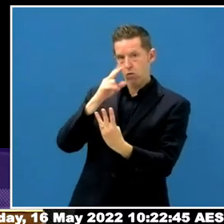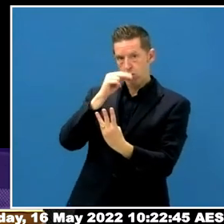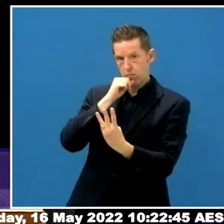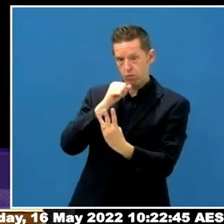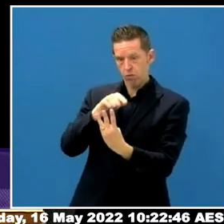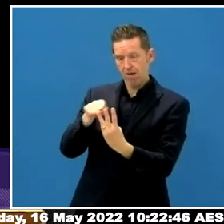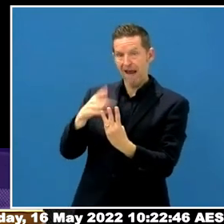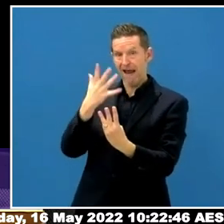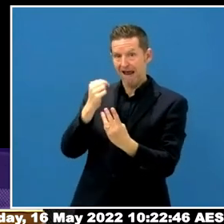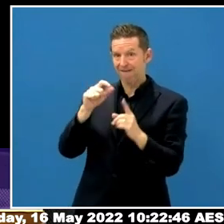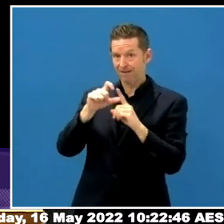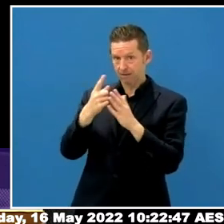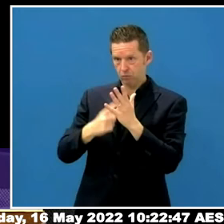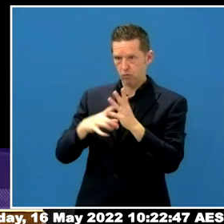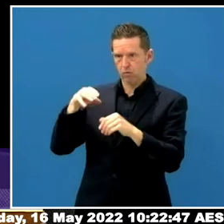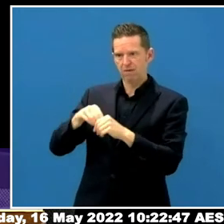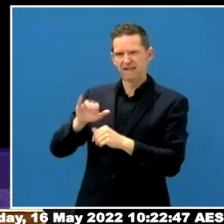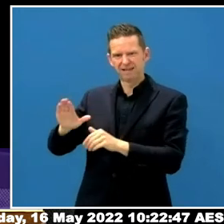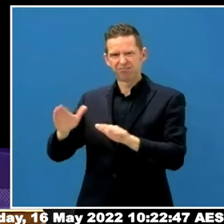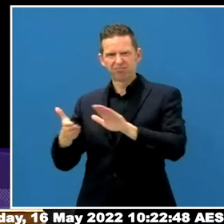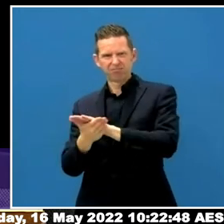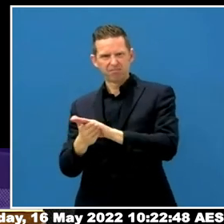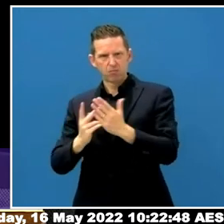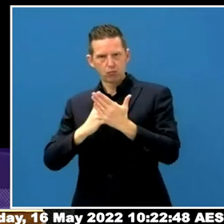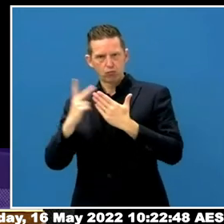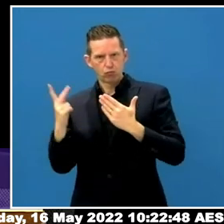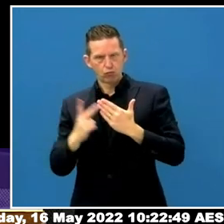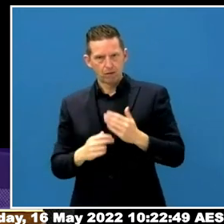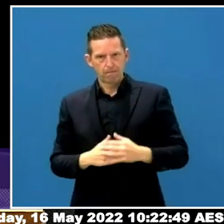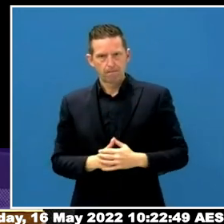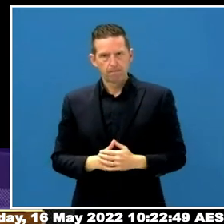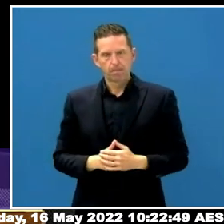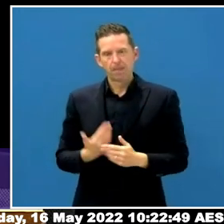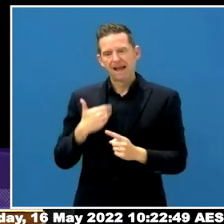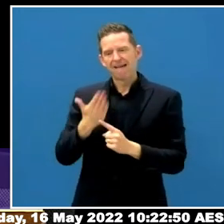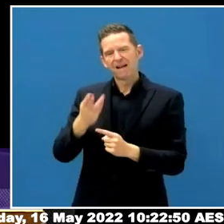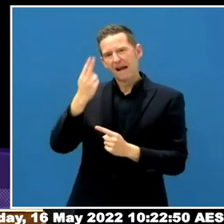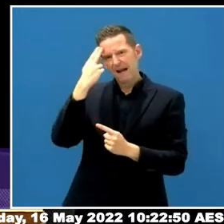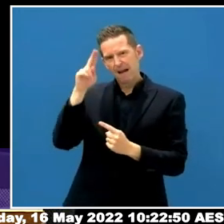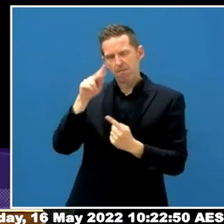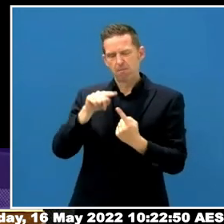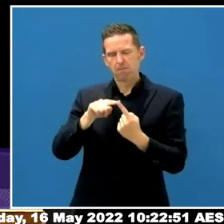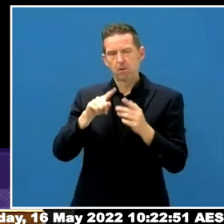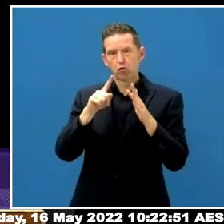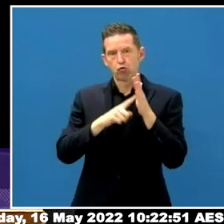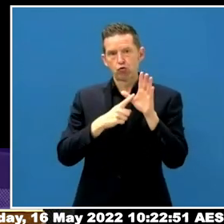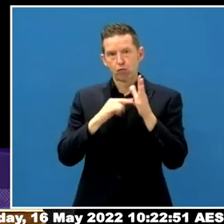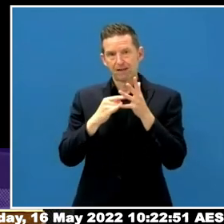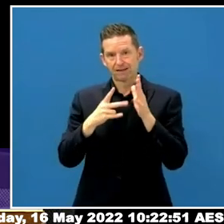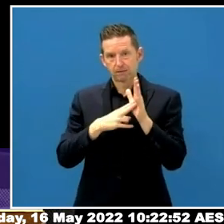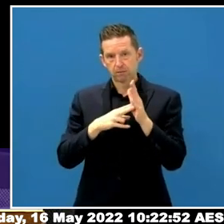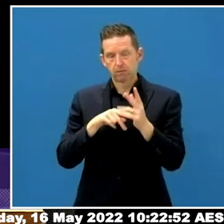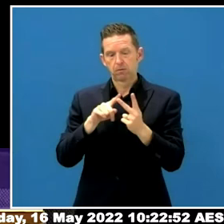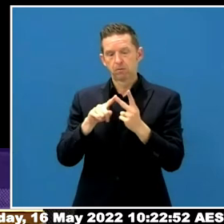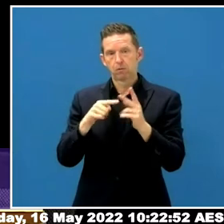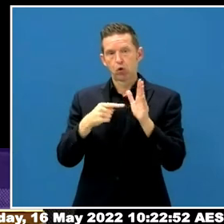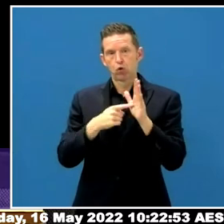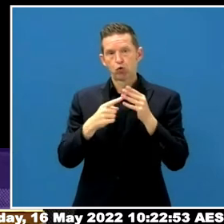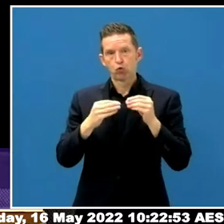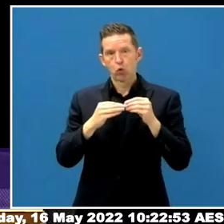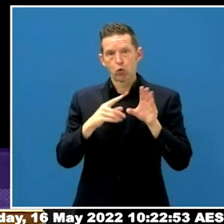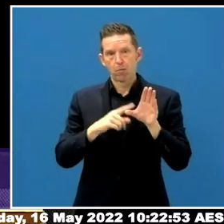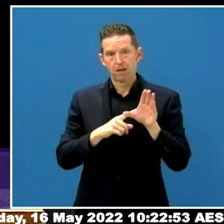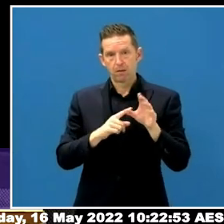program. We have assigned the pseudonyms Jason, Toby and Simon to those young men, and